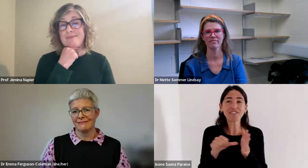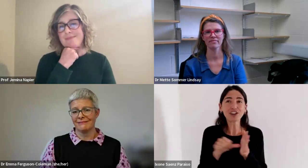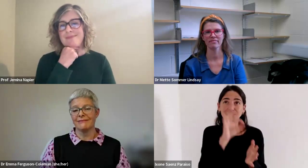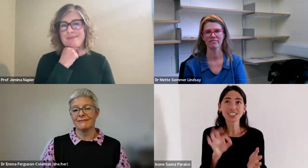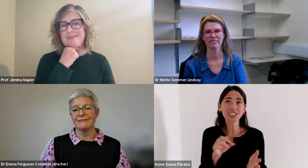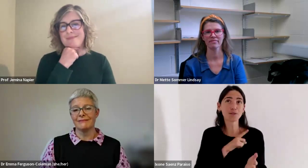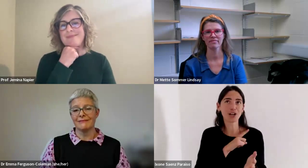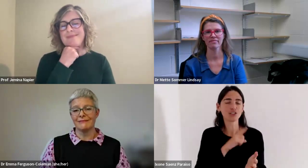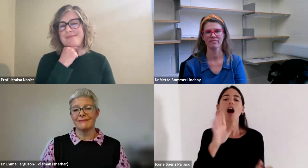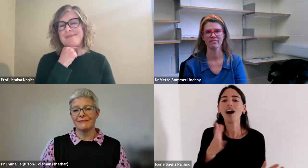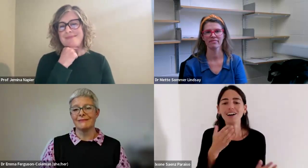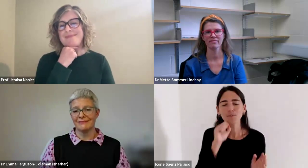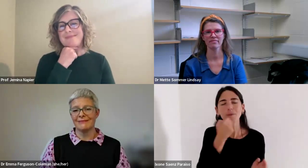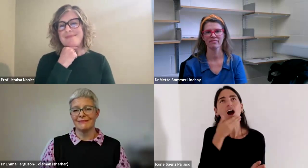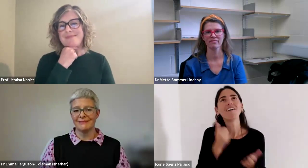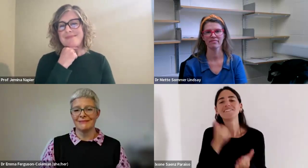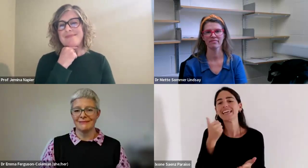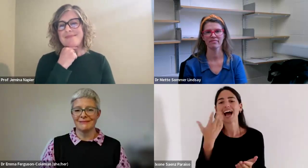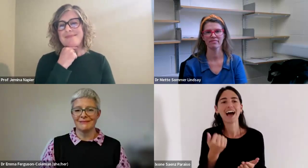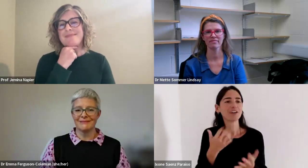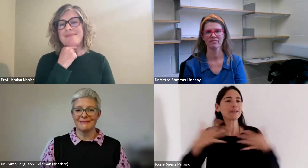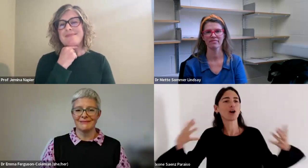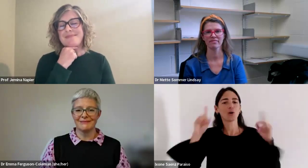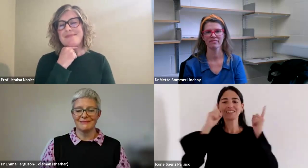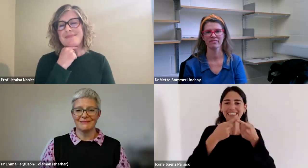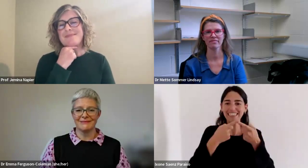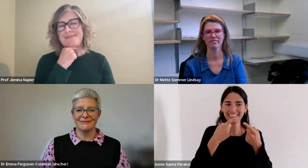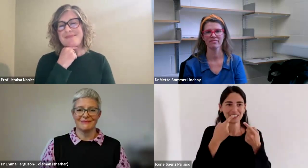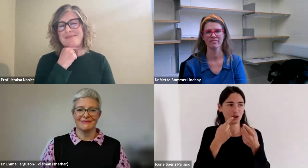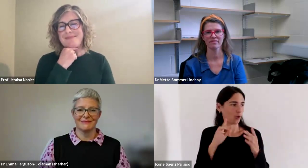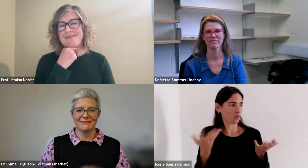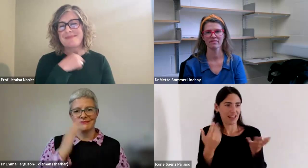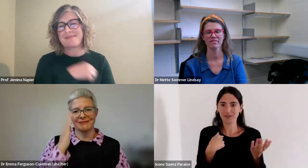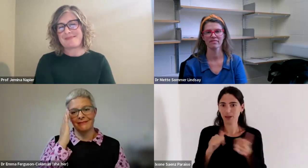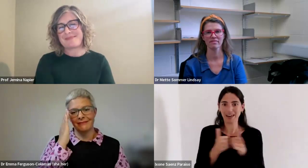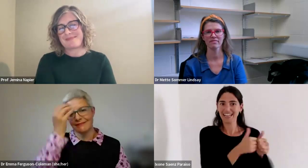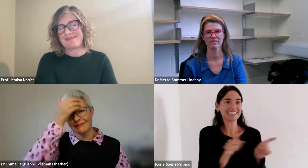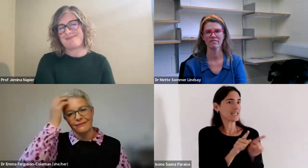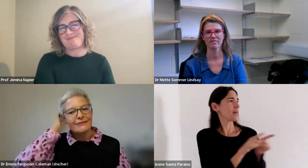in order to access the UK academic system. It would be so lovely if there was this University